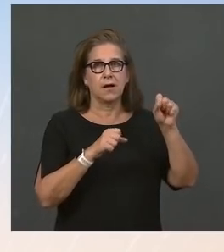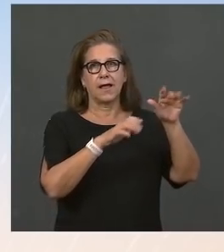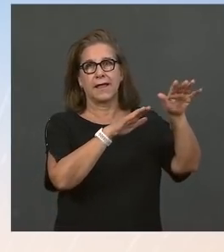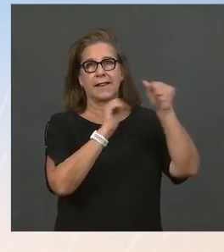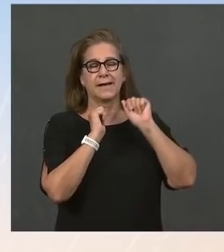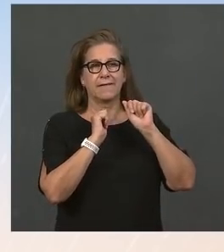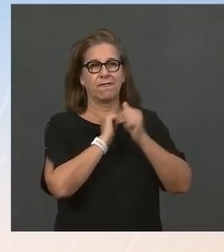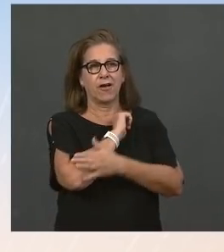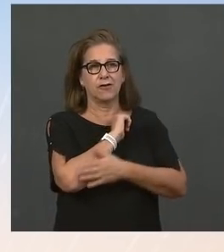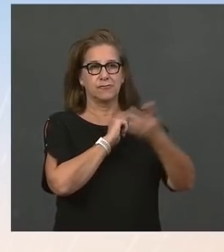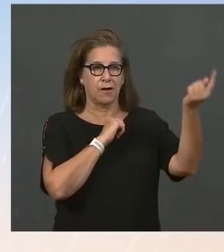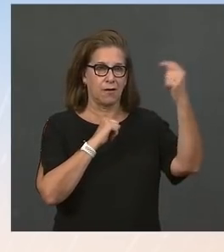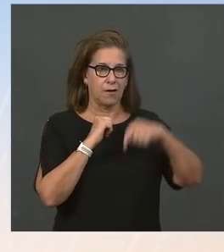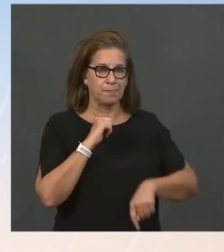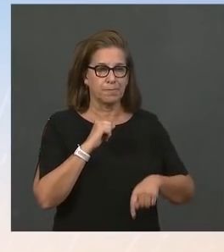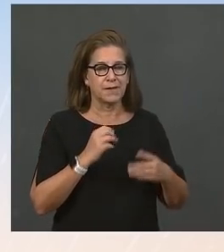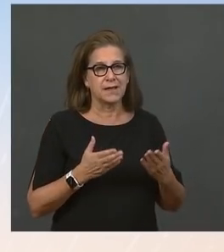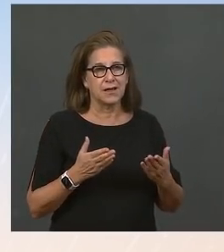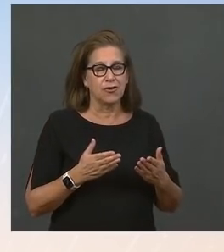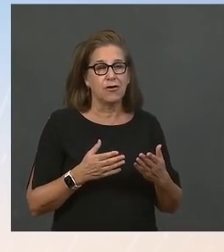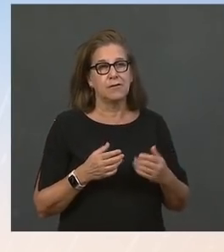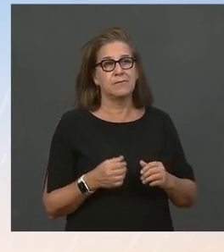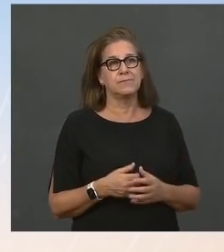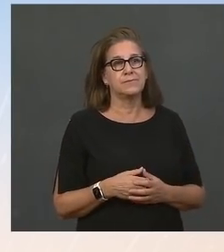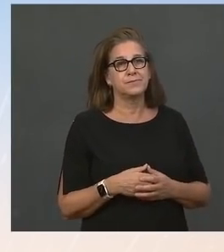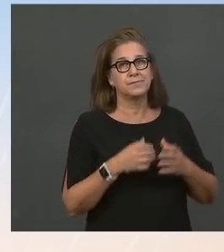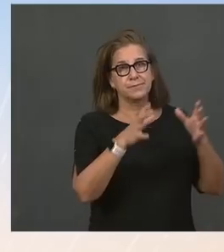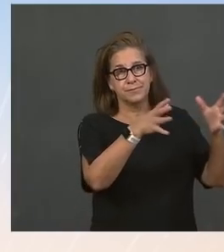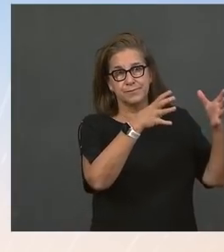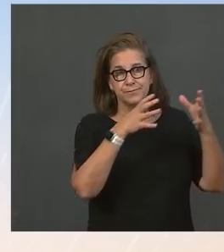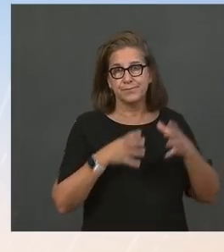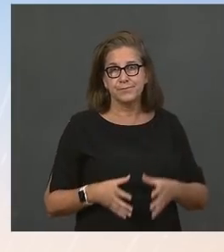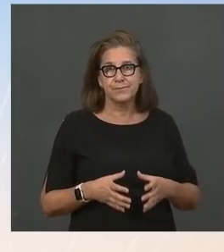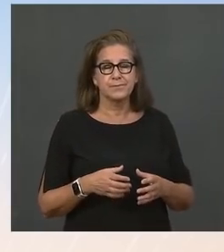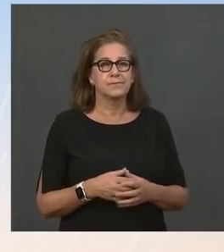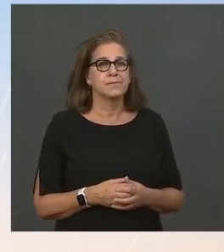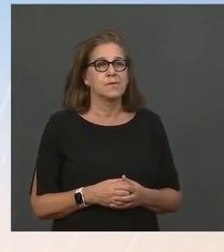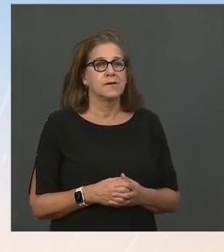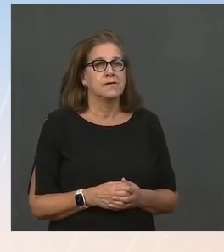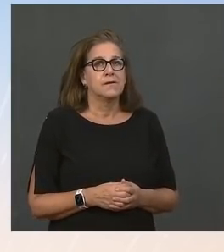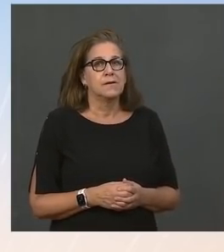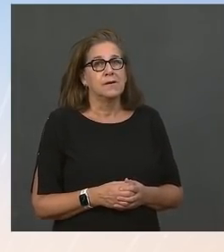and continue to work with relied-on -- reliable international organizations